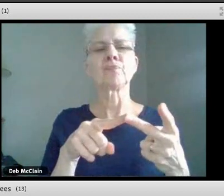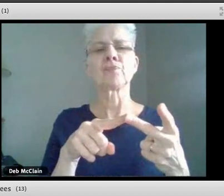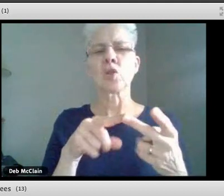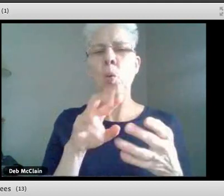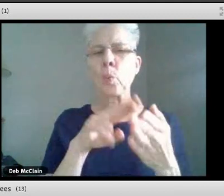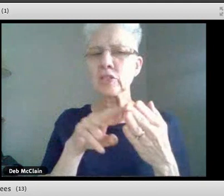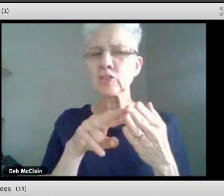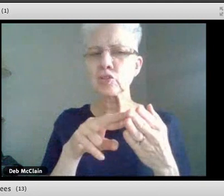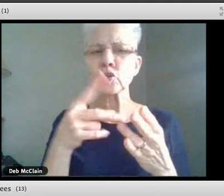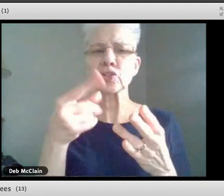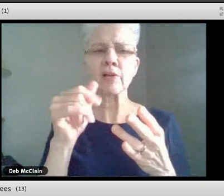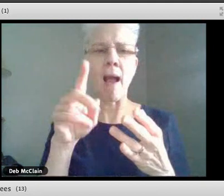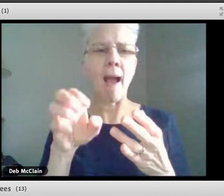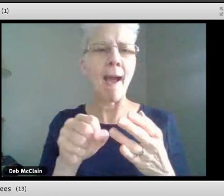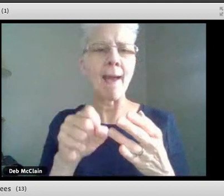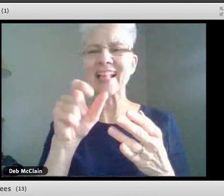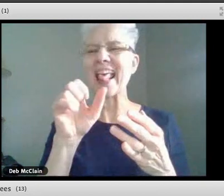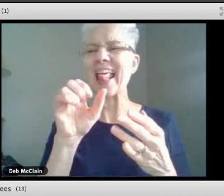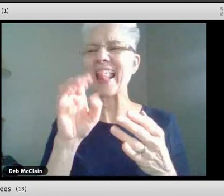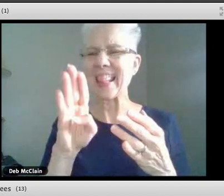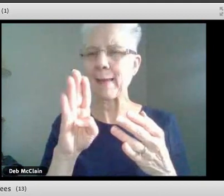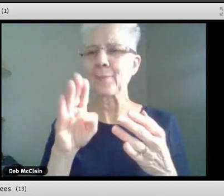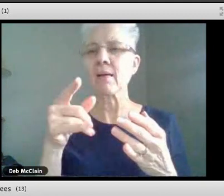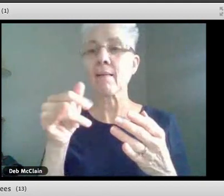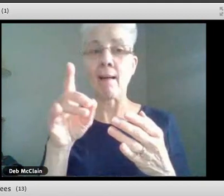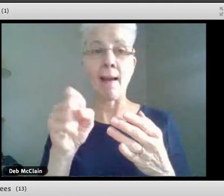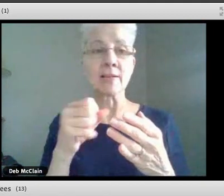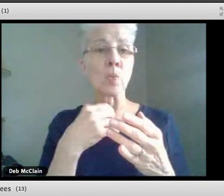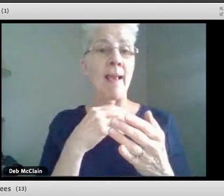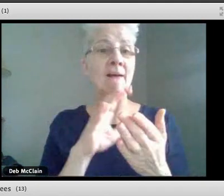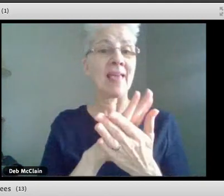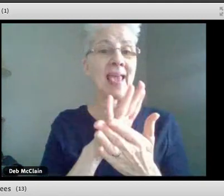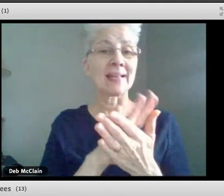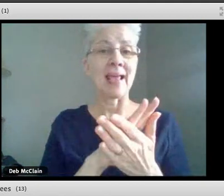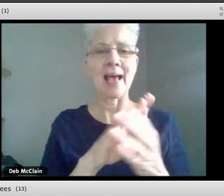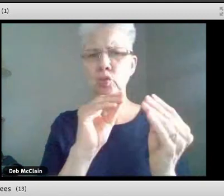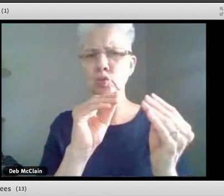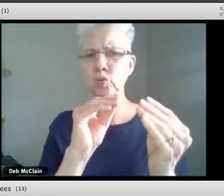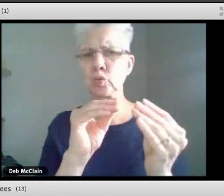A lot of libraries do that. We have handouts and tutorials and videos.